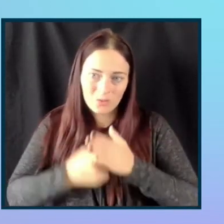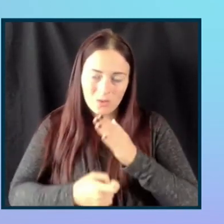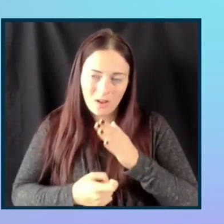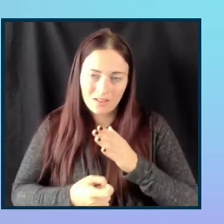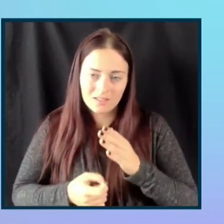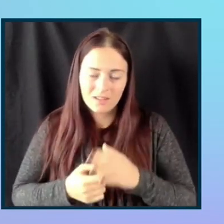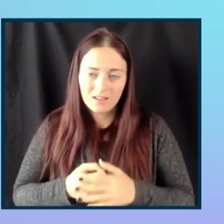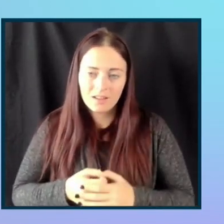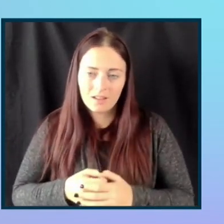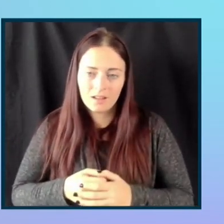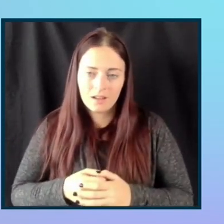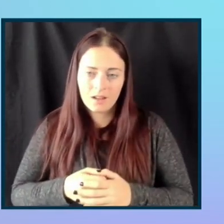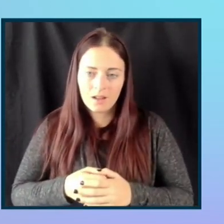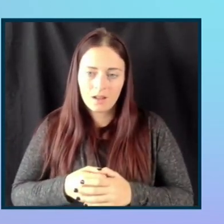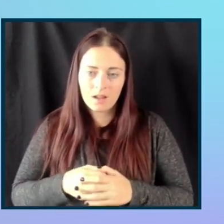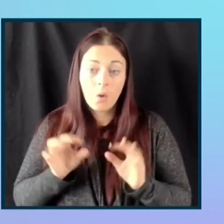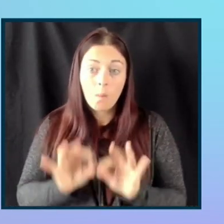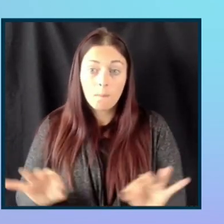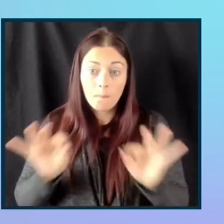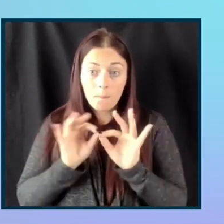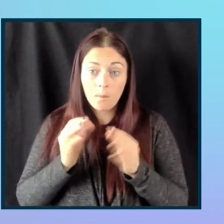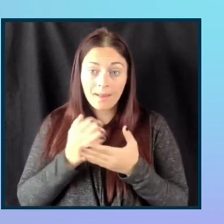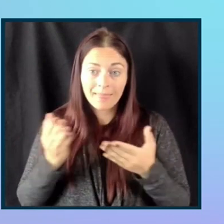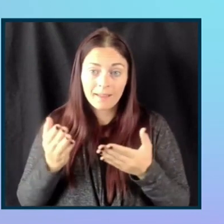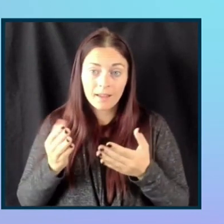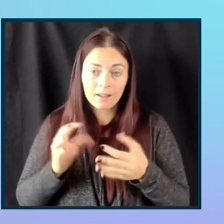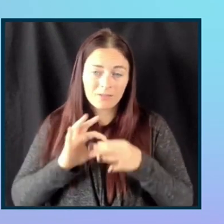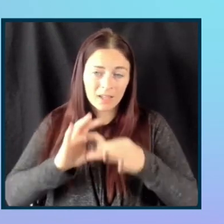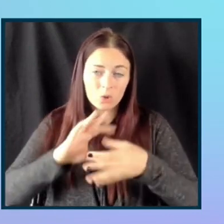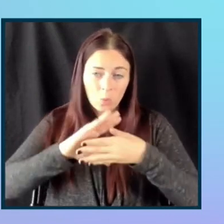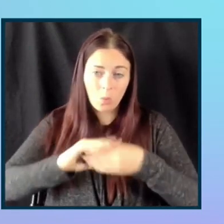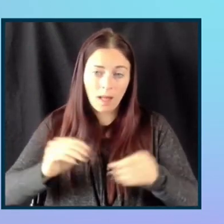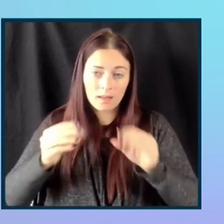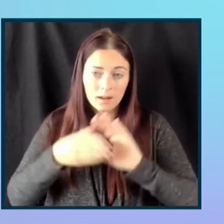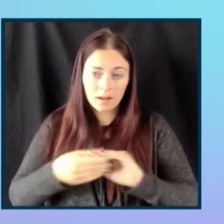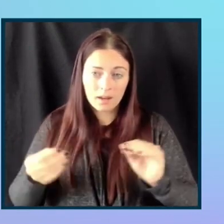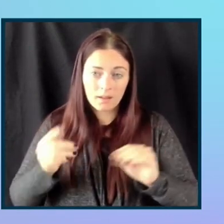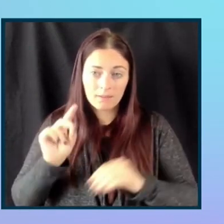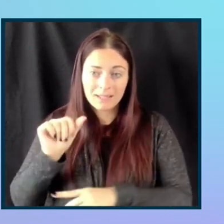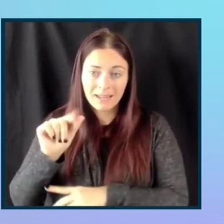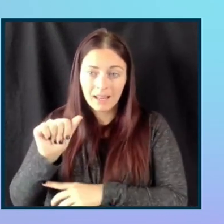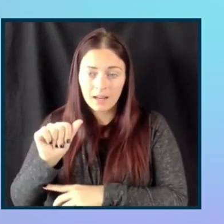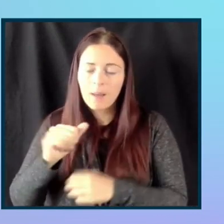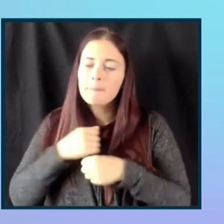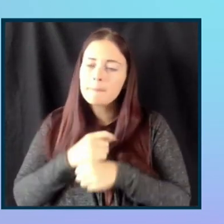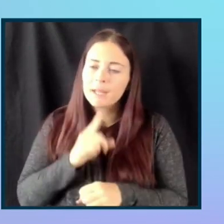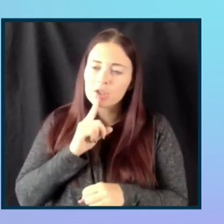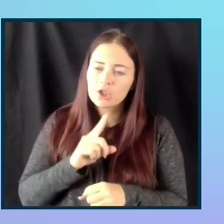The important thing with qualitative, is to make sure that it's consistent and that you're not coaching